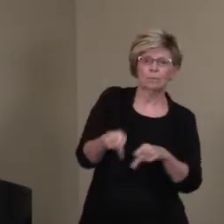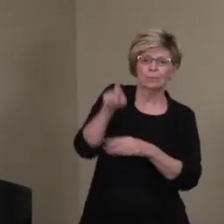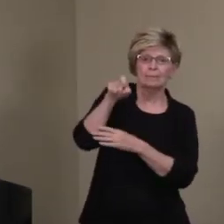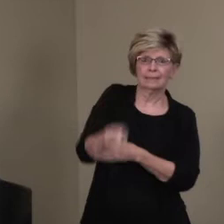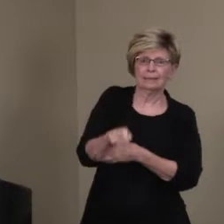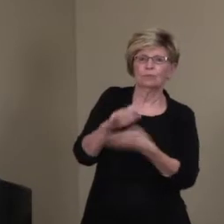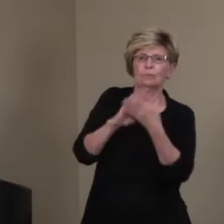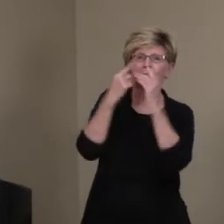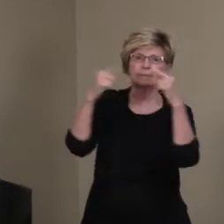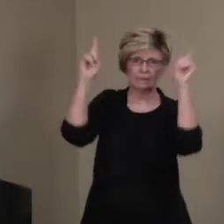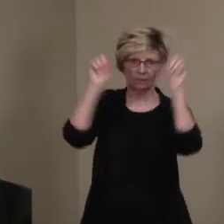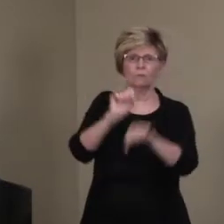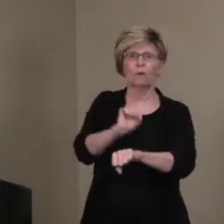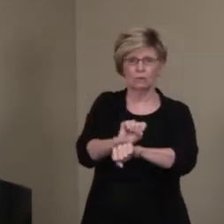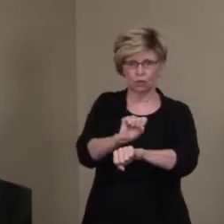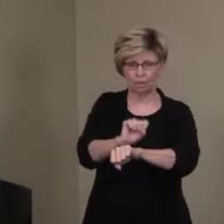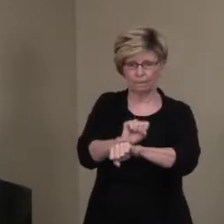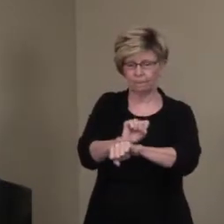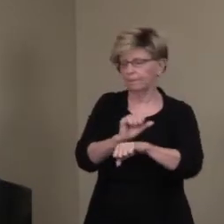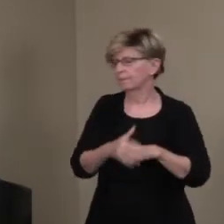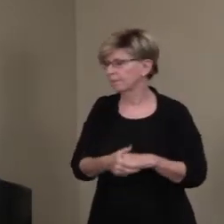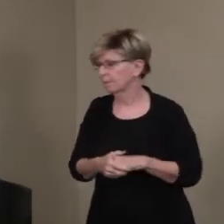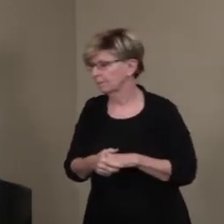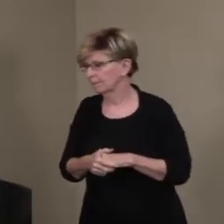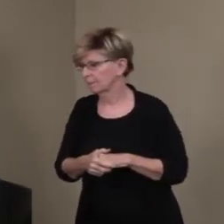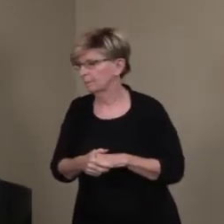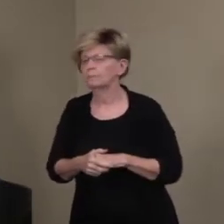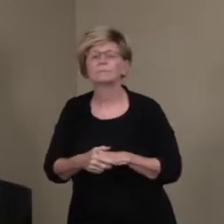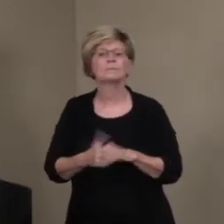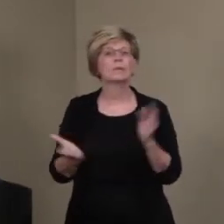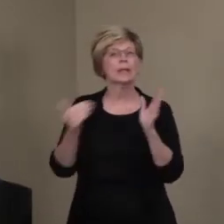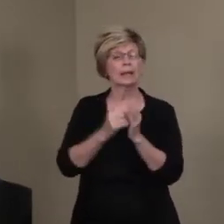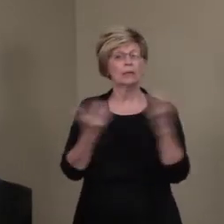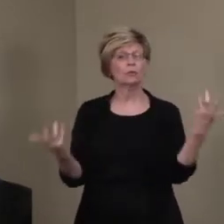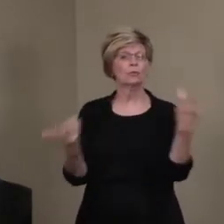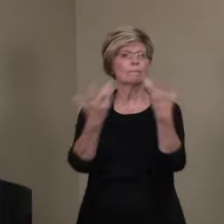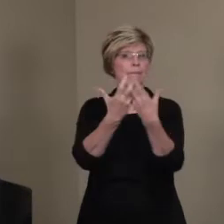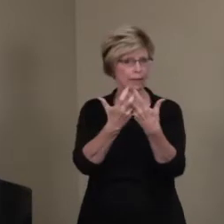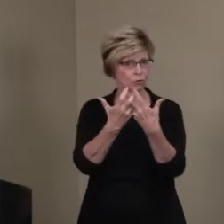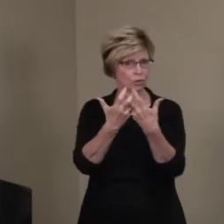have to truly find out what the student needs to become successful in their job